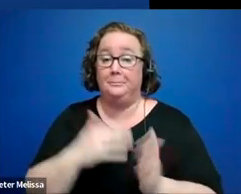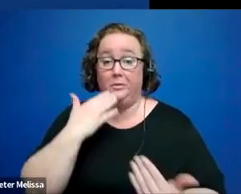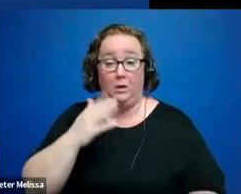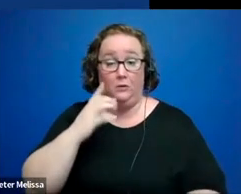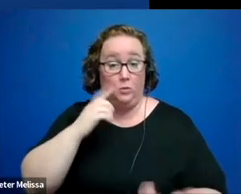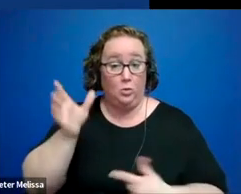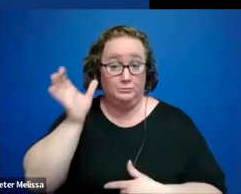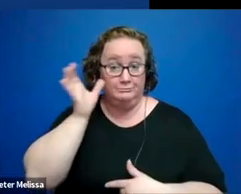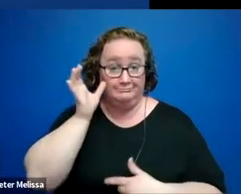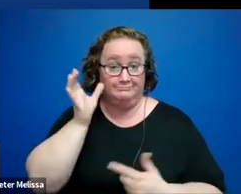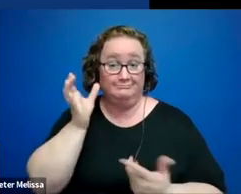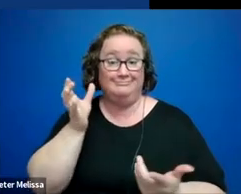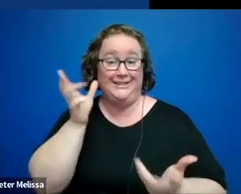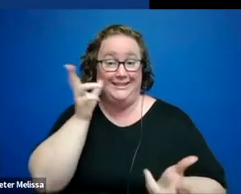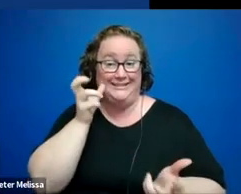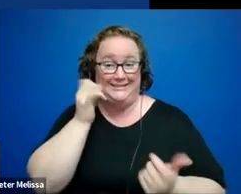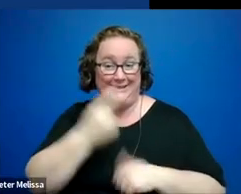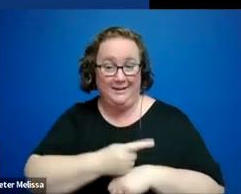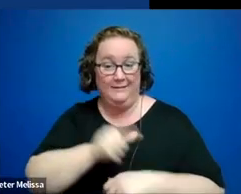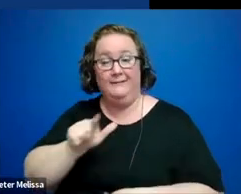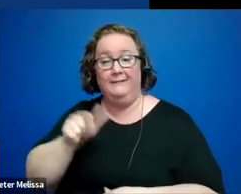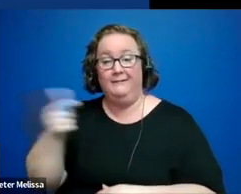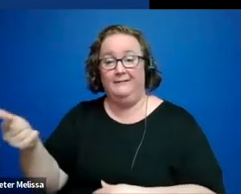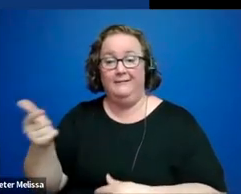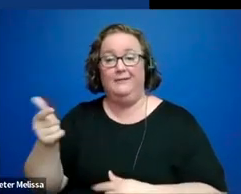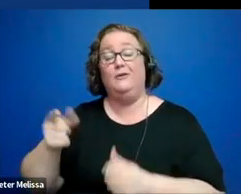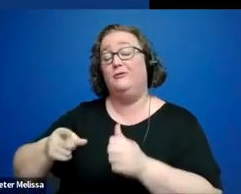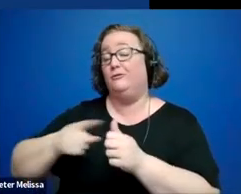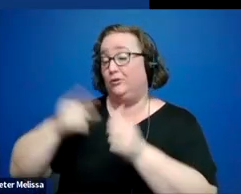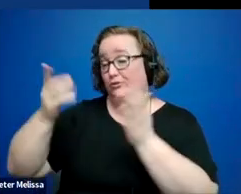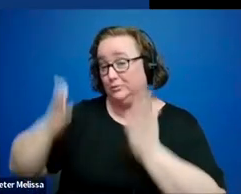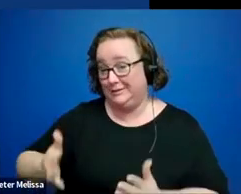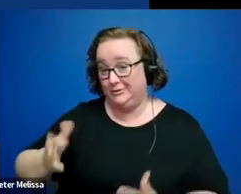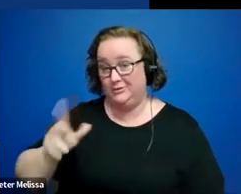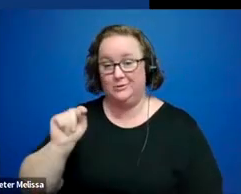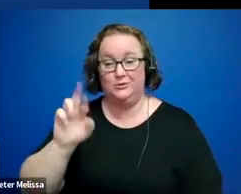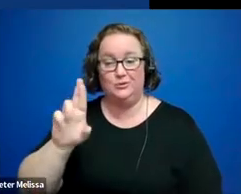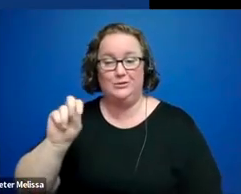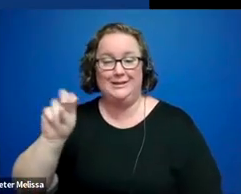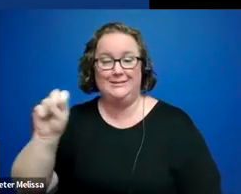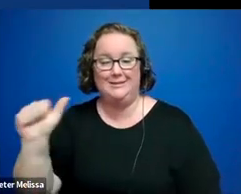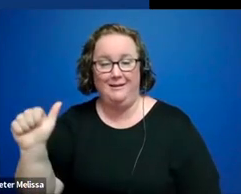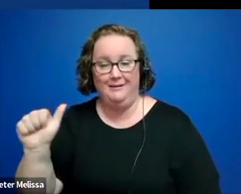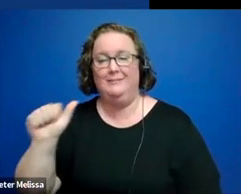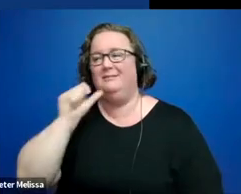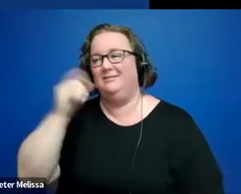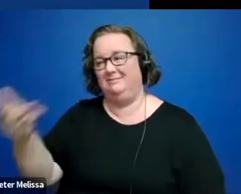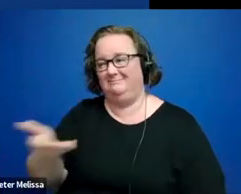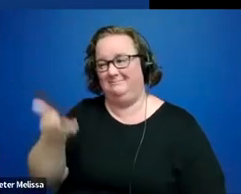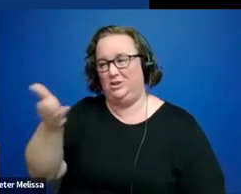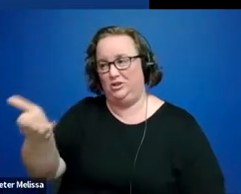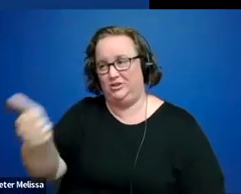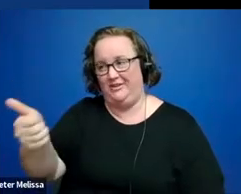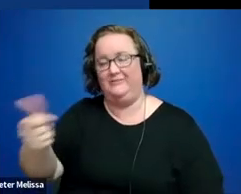I will now pass it to our first presenter, Teresa, who will introduce herself and start the presentation.